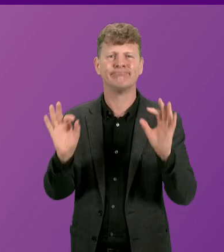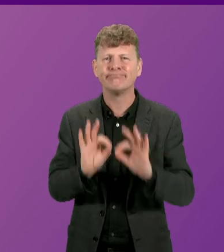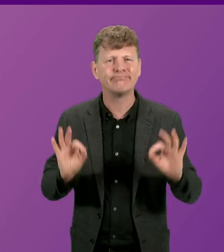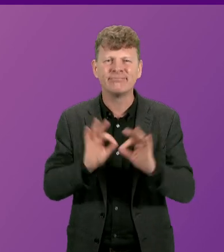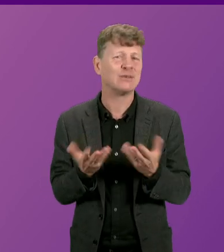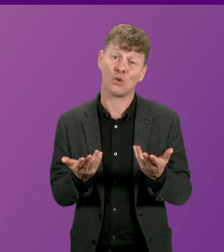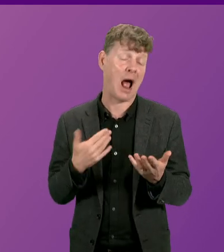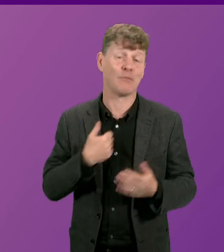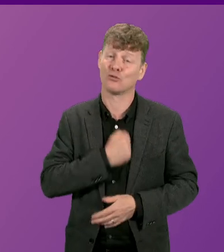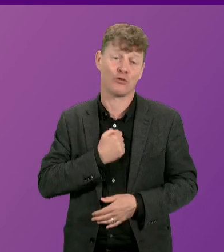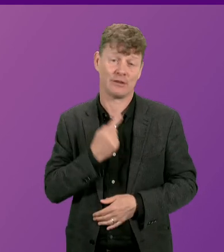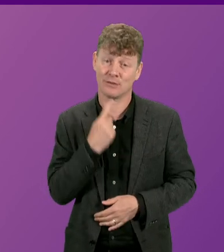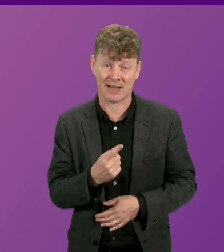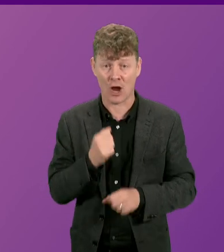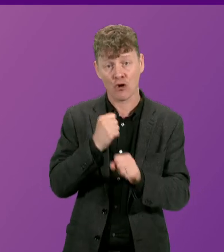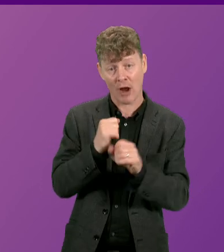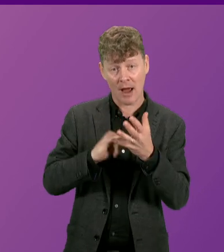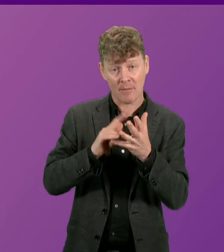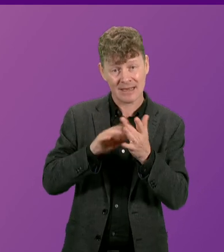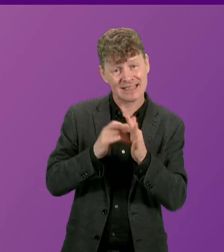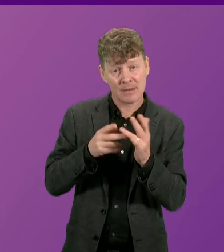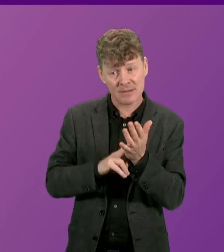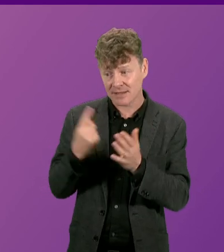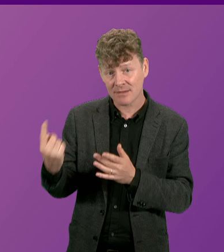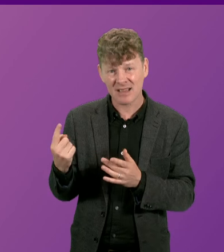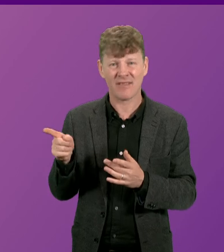I am afraid to say that Graham Simpson does not have a leg to